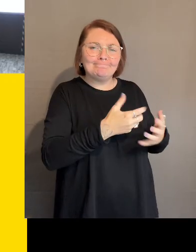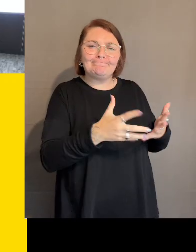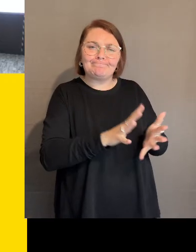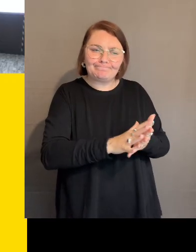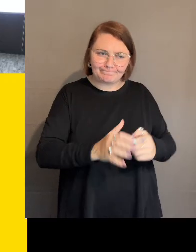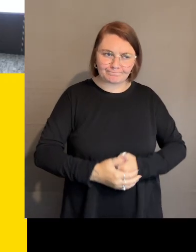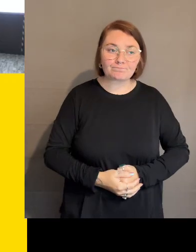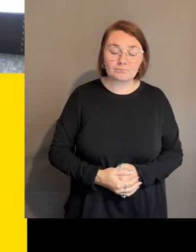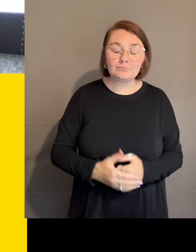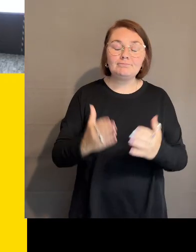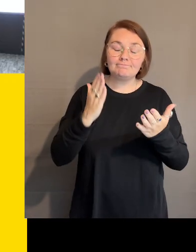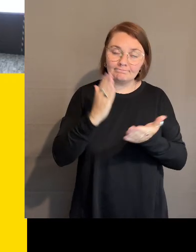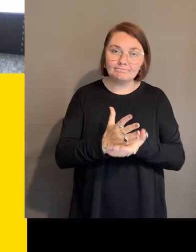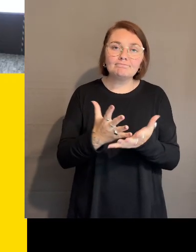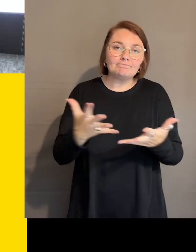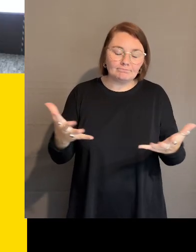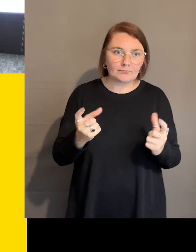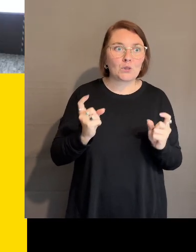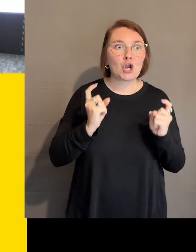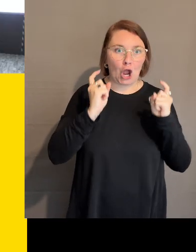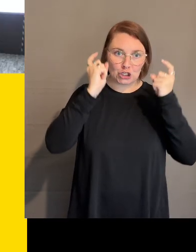A real concern that